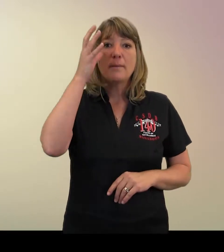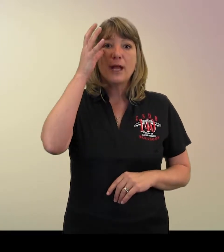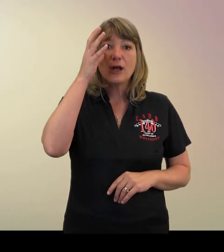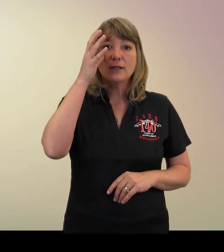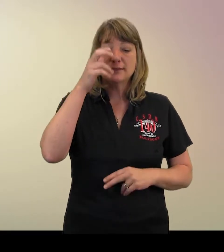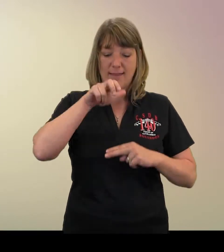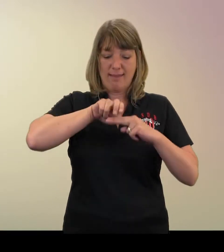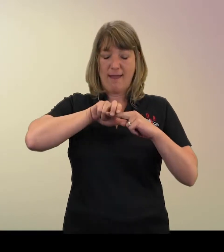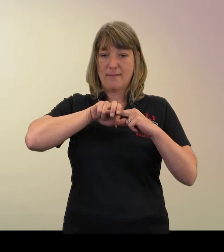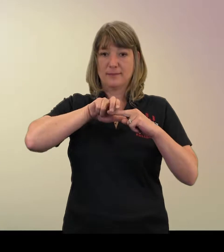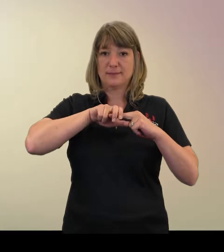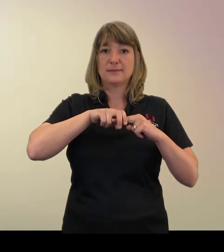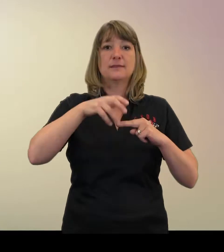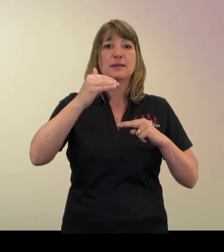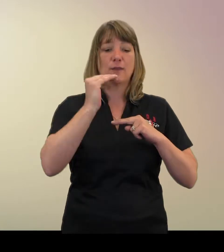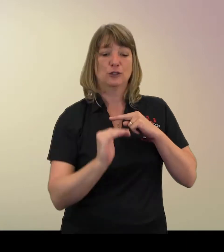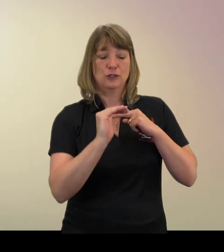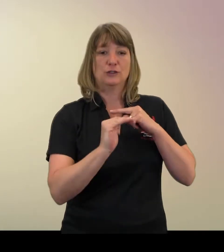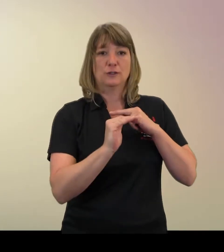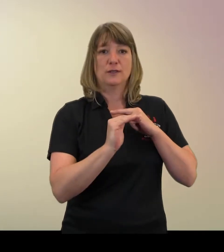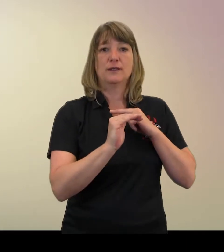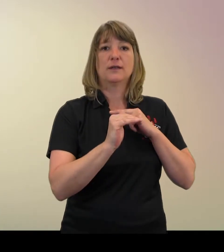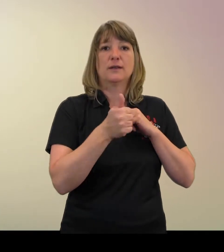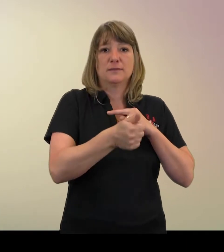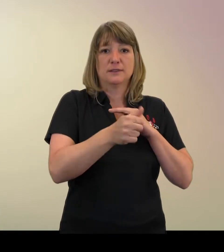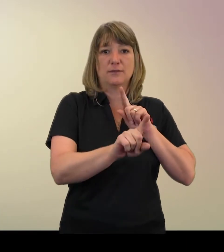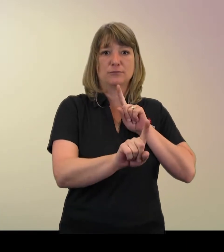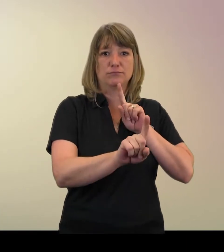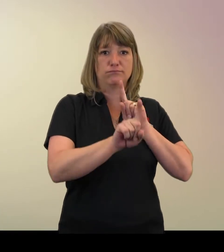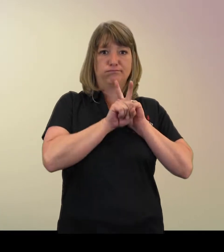parents laps rather than establishing eye contact